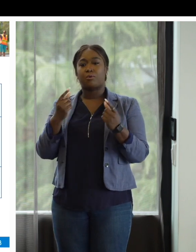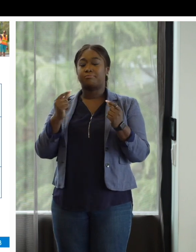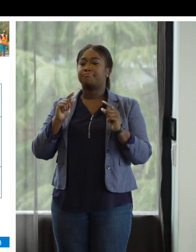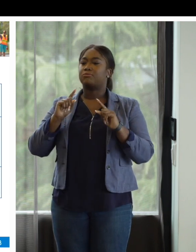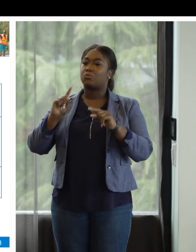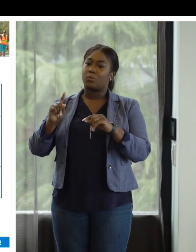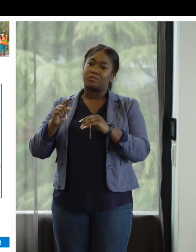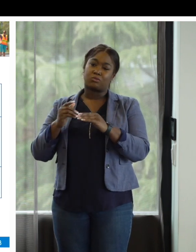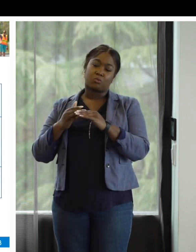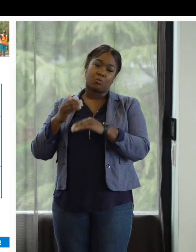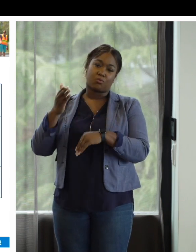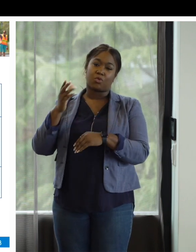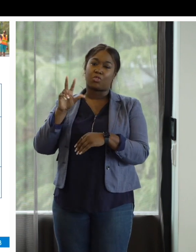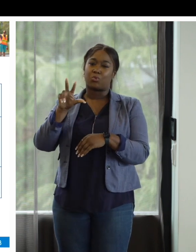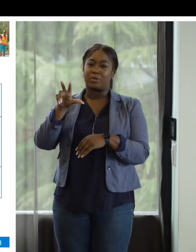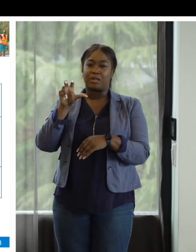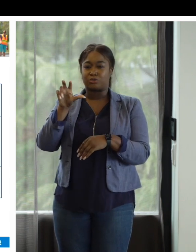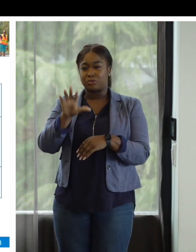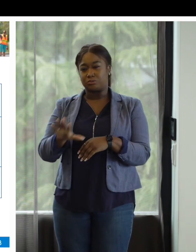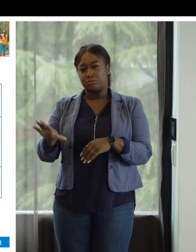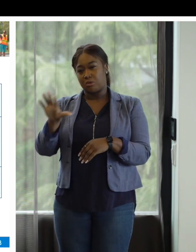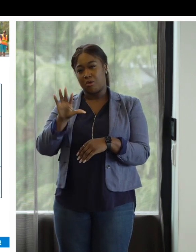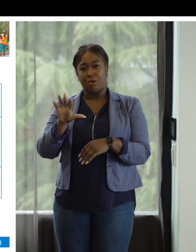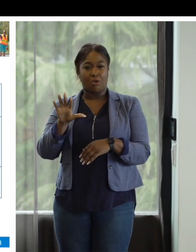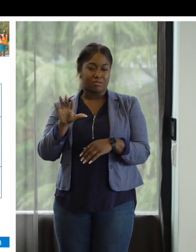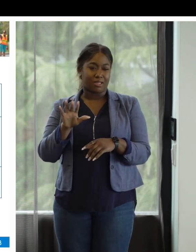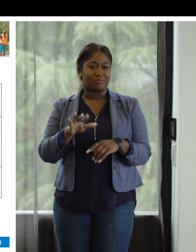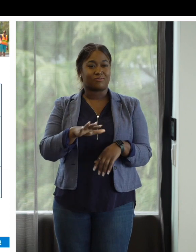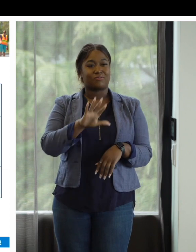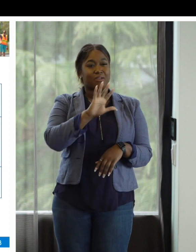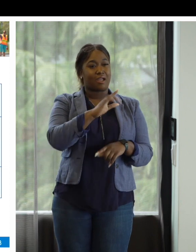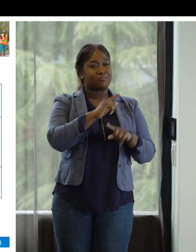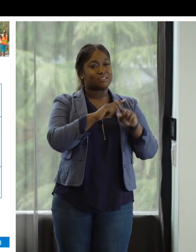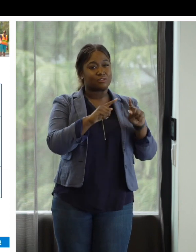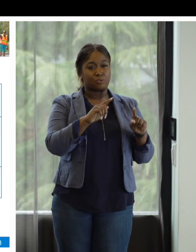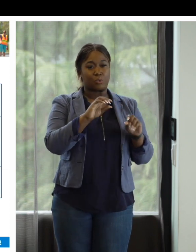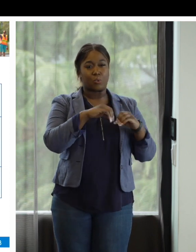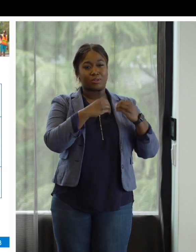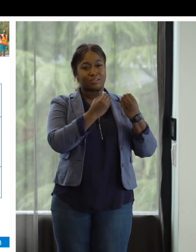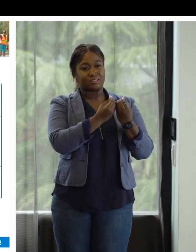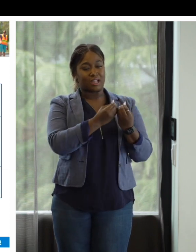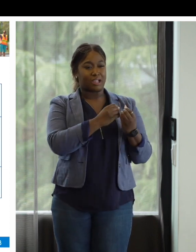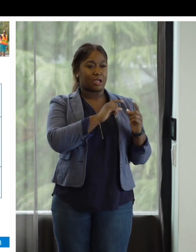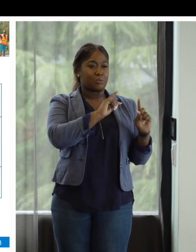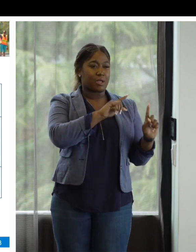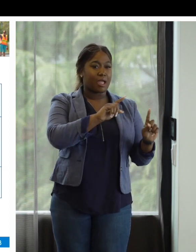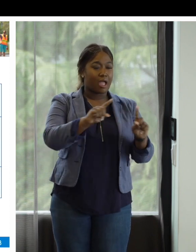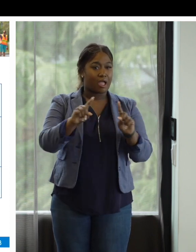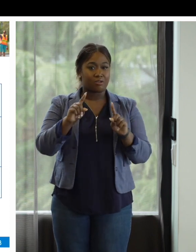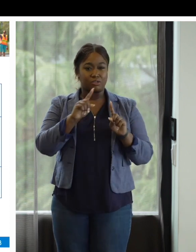5 organizations where we surveyed the organizations.